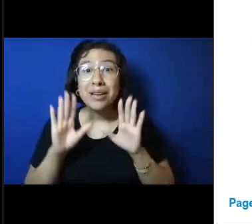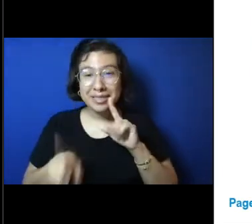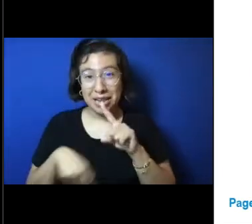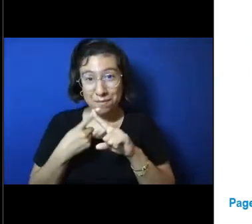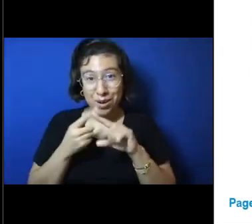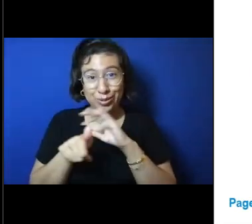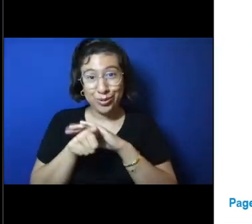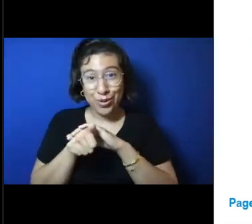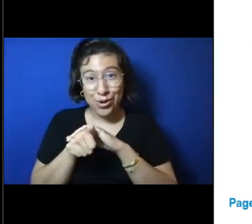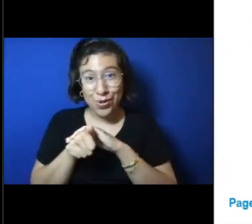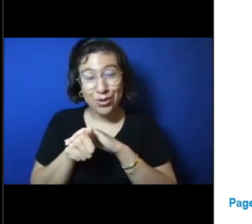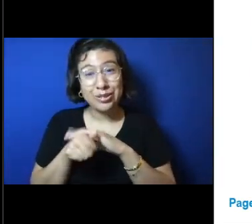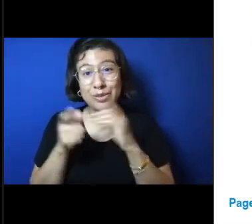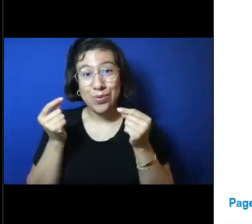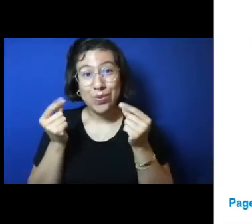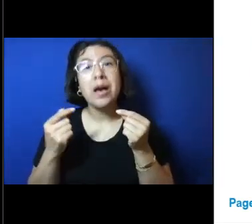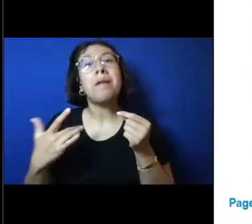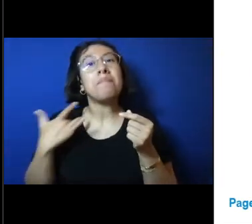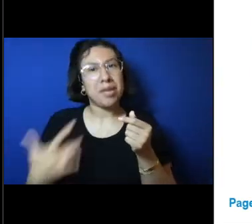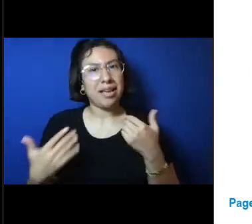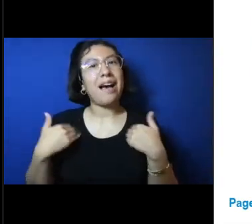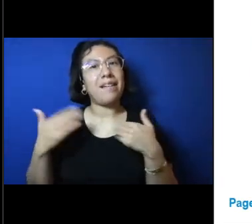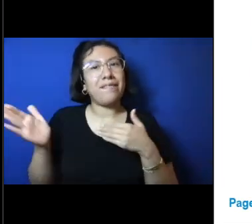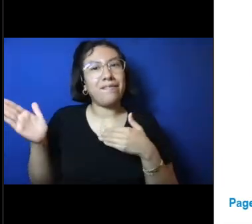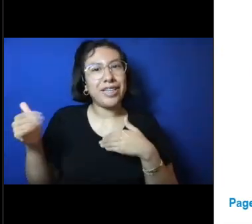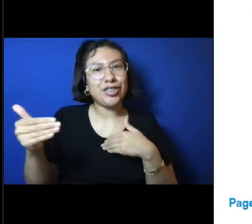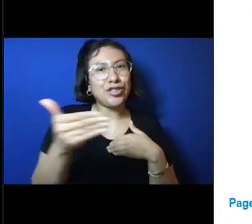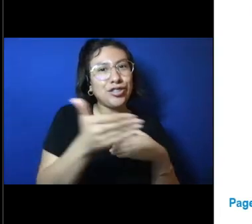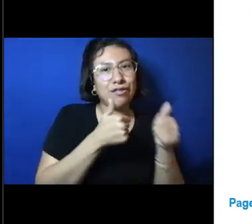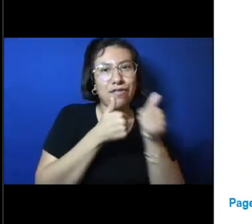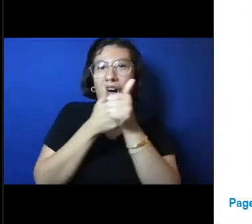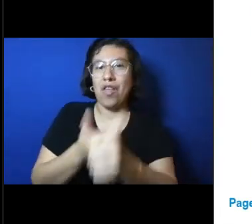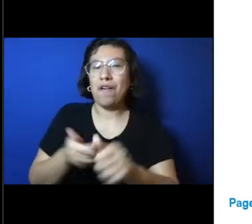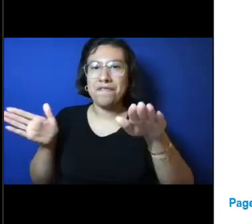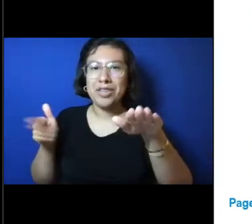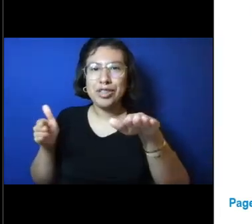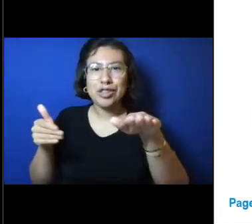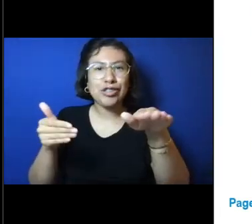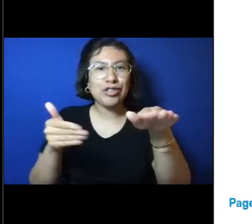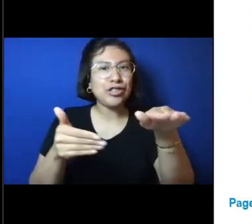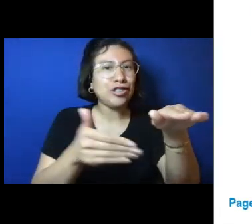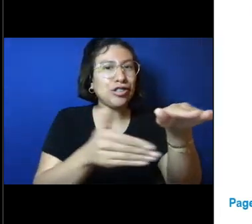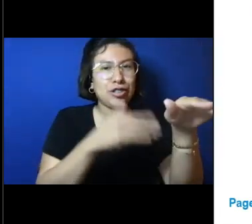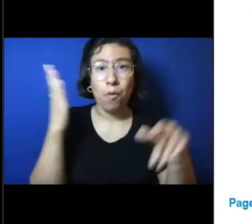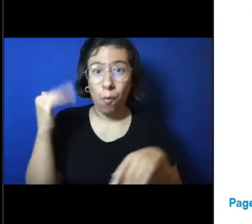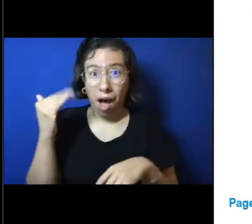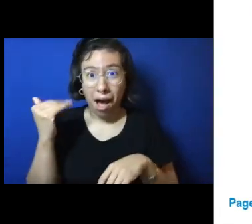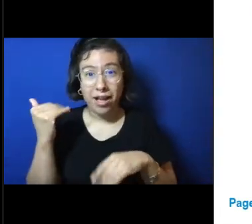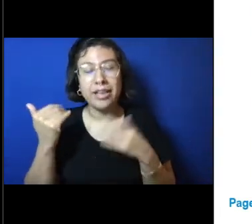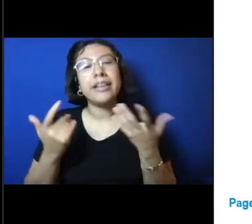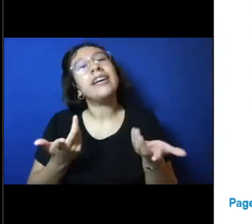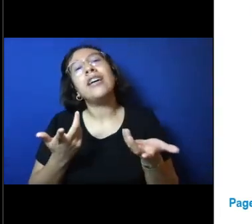they usually have fish around them. And the reason they have fish around them is because they're kind of floating sanctuaries.